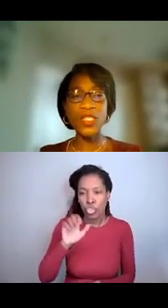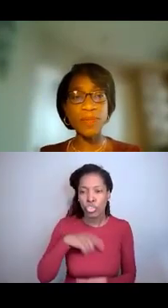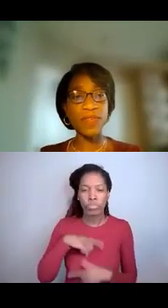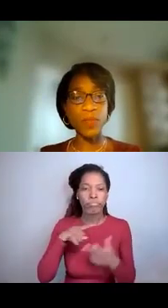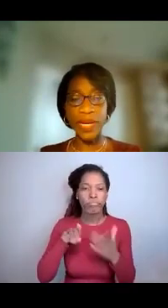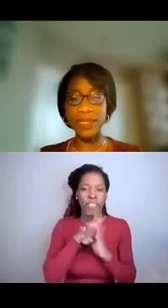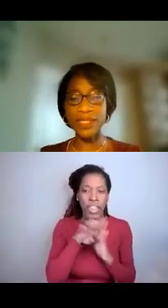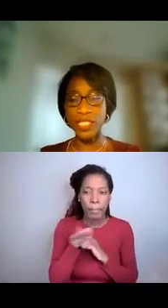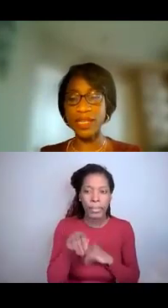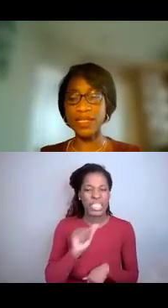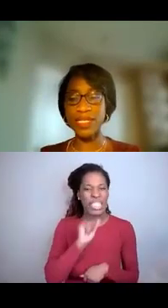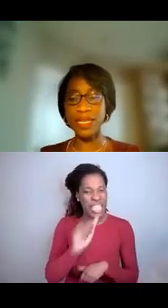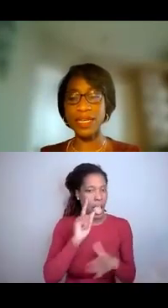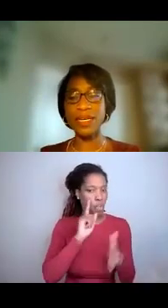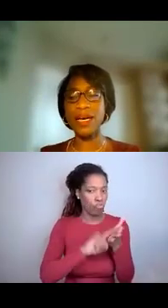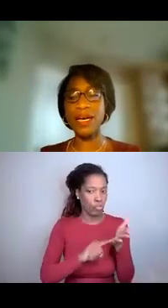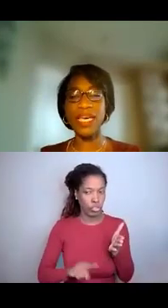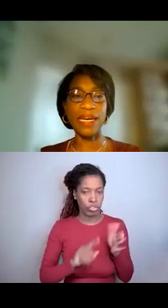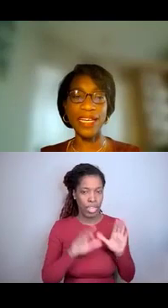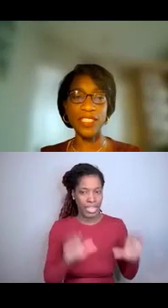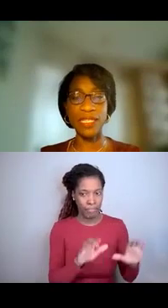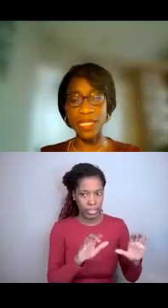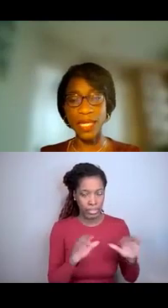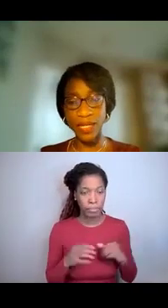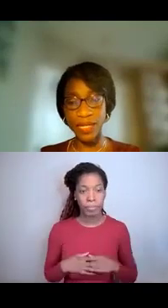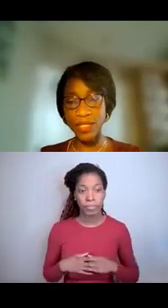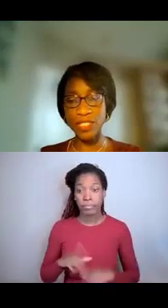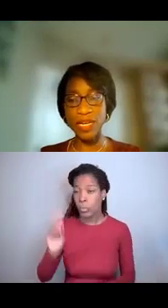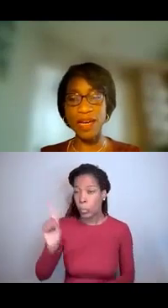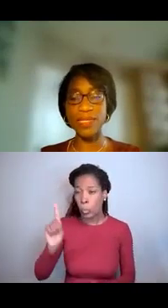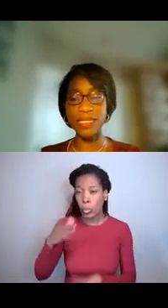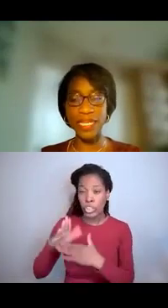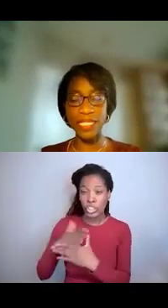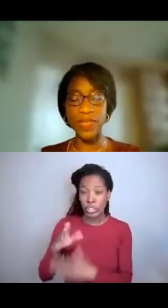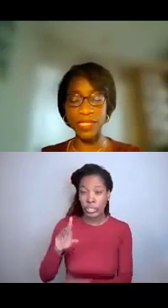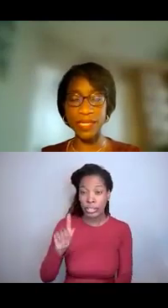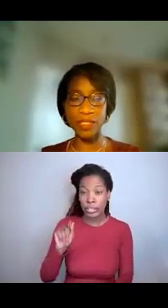And in terms of where to share the data, NIH does encourage the scientific data